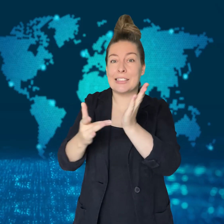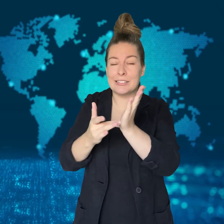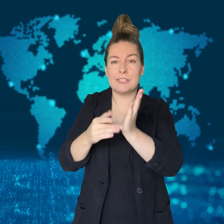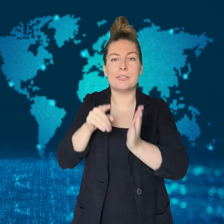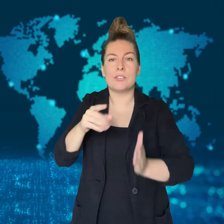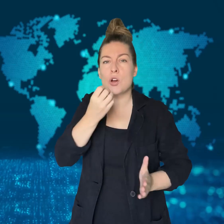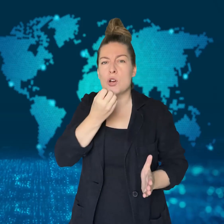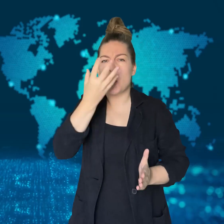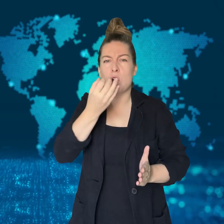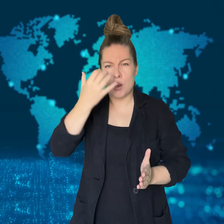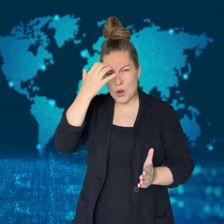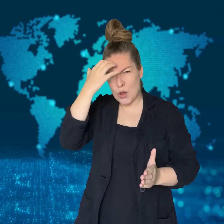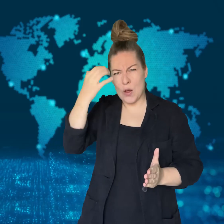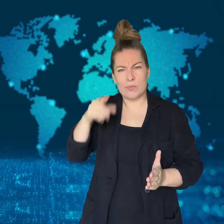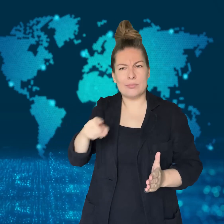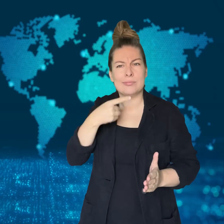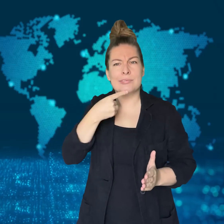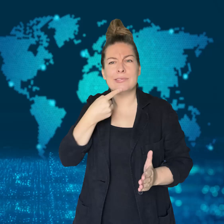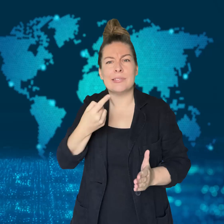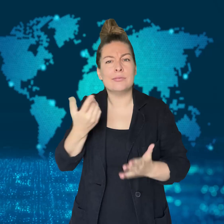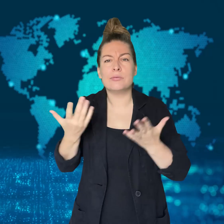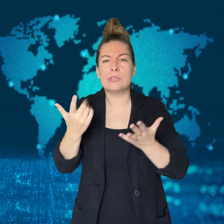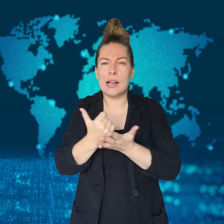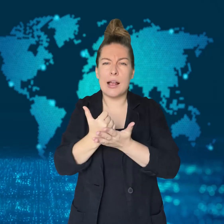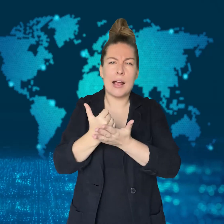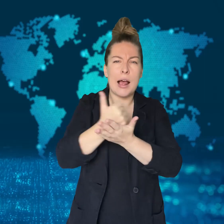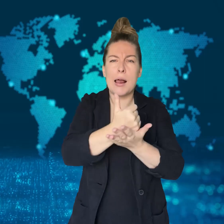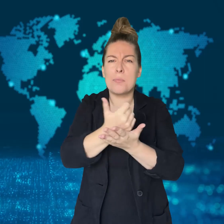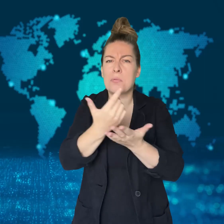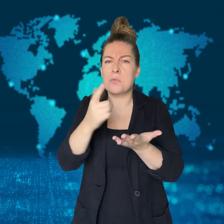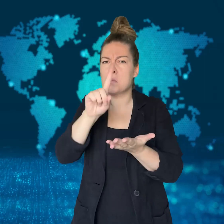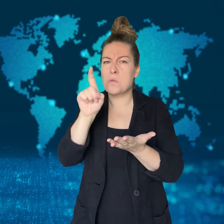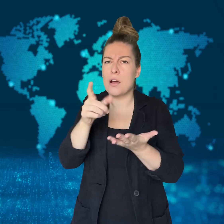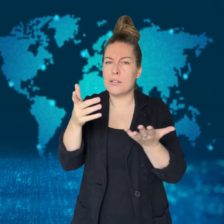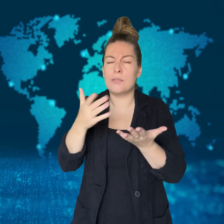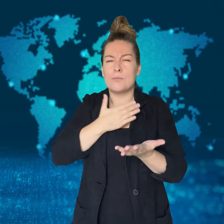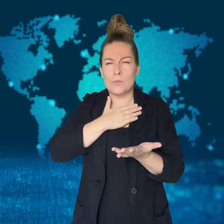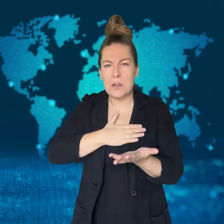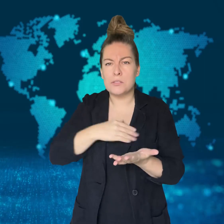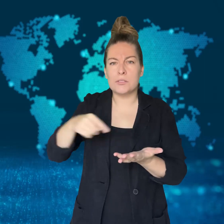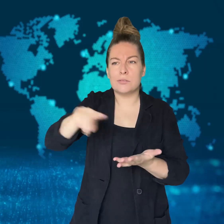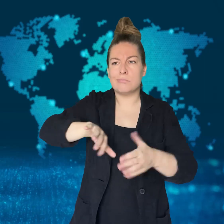in preventing crime and protect the city's public citizens.